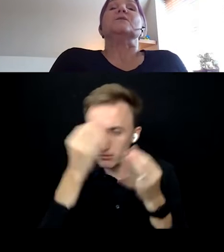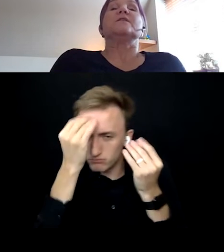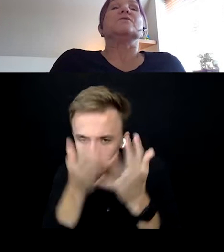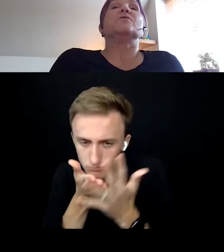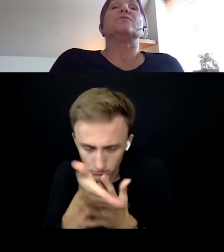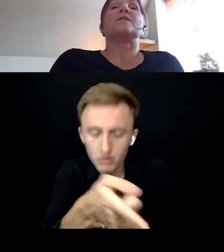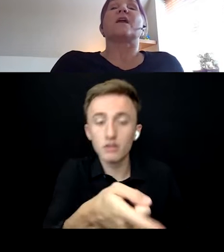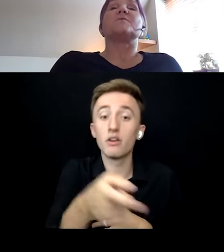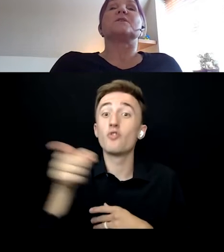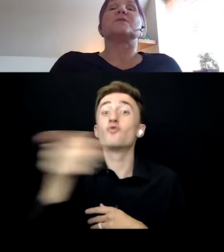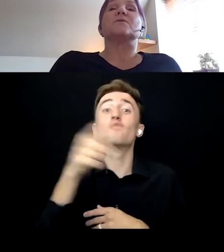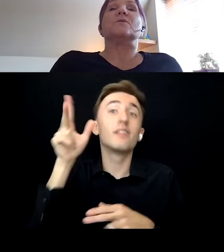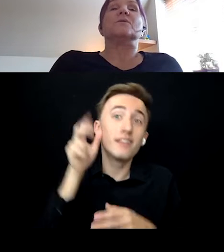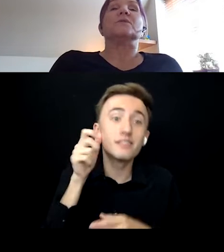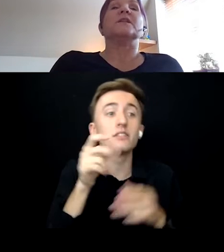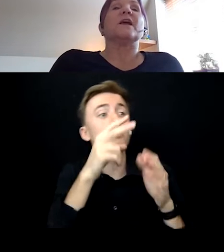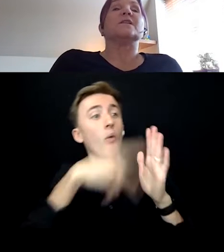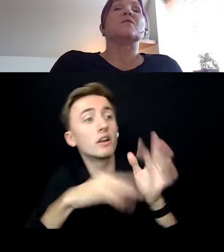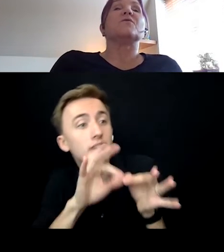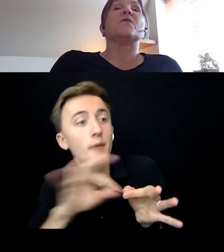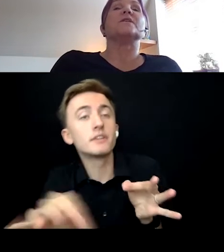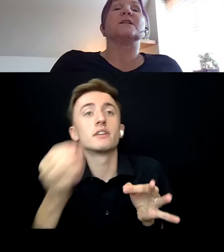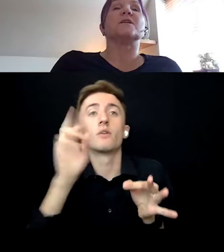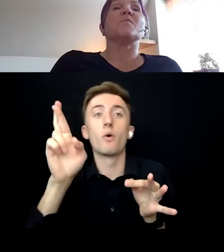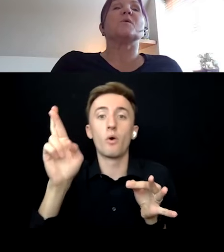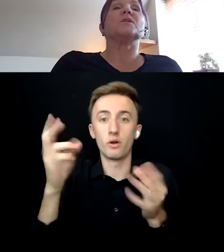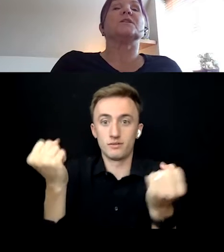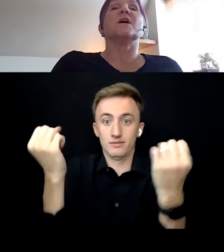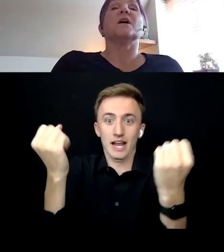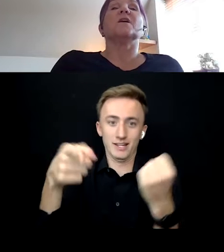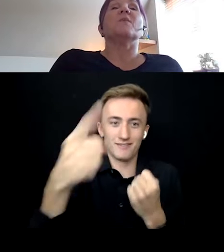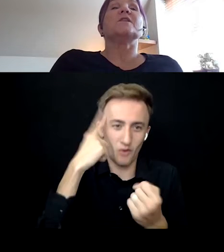have listened or read the captions were seen in the ASL for those examples come he might